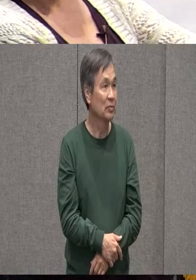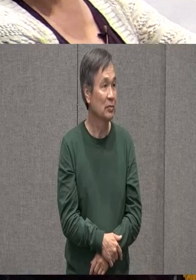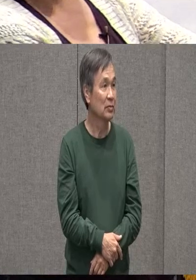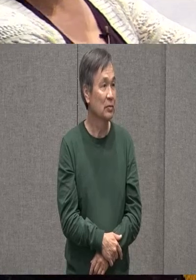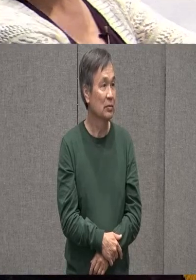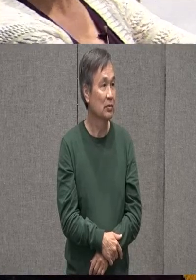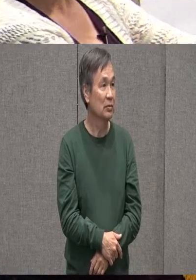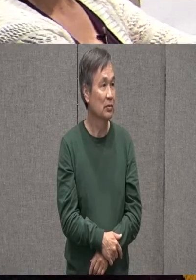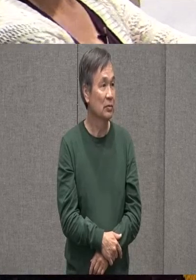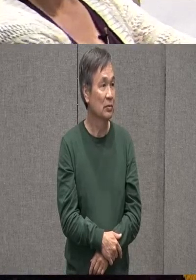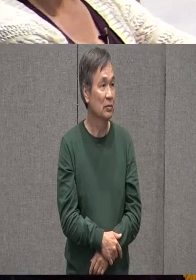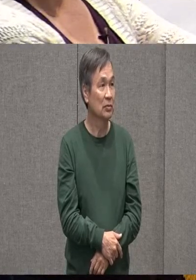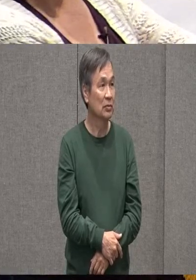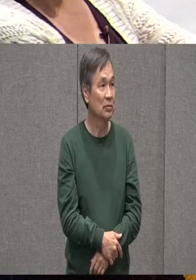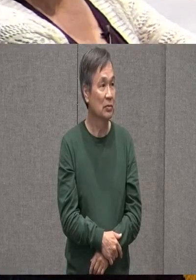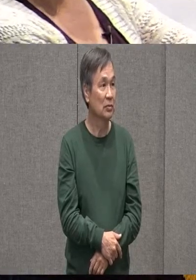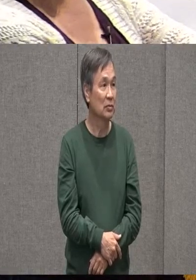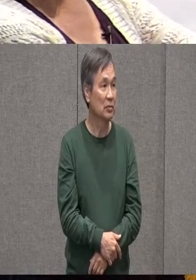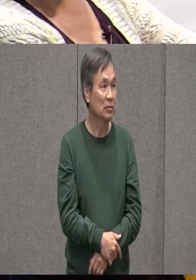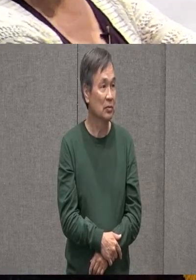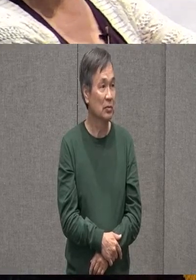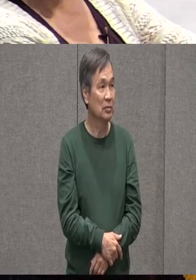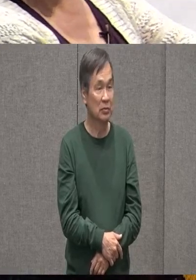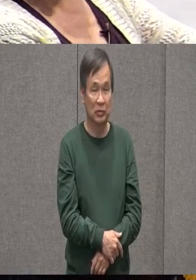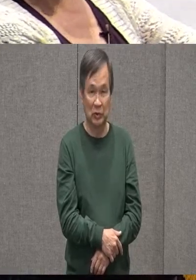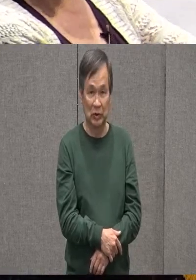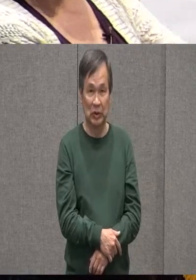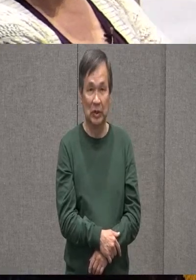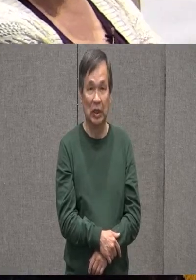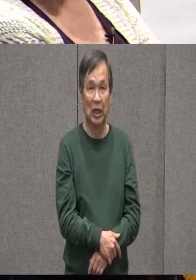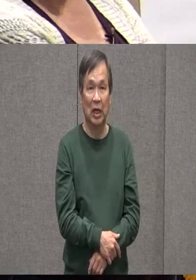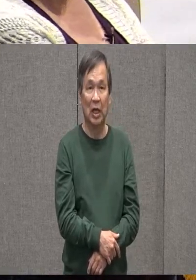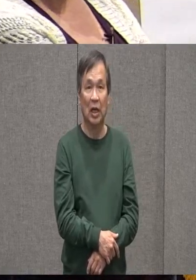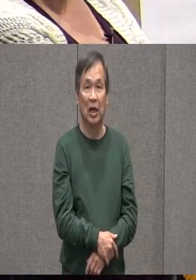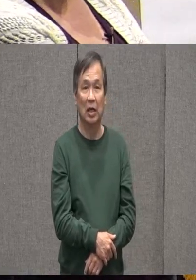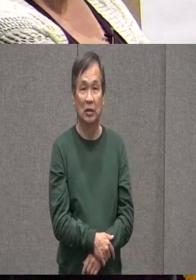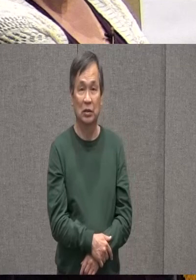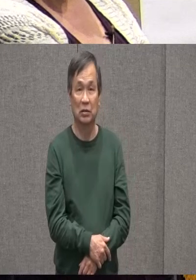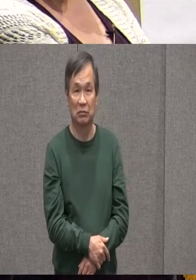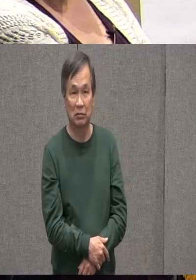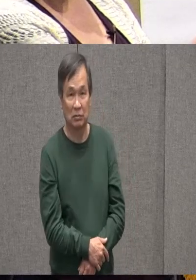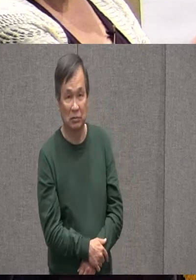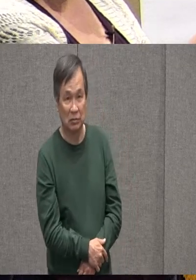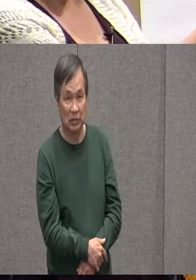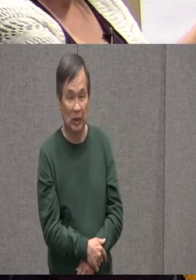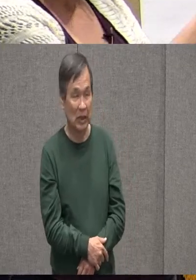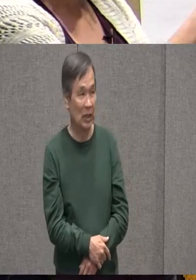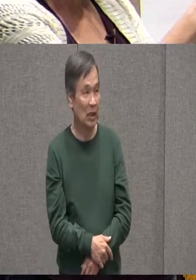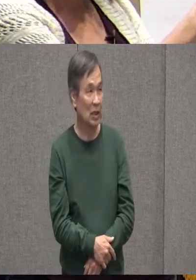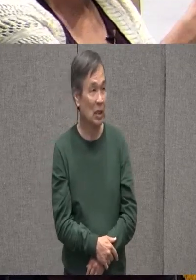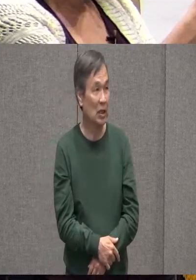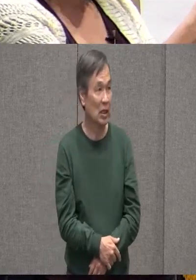and I'm gonna use my thumb on the back here to push it up and pop it up like that and I can reinforce my folds